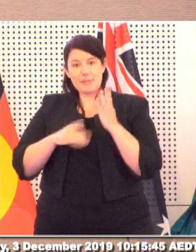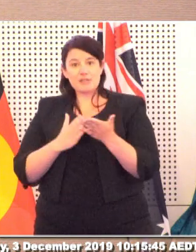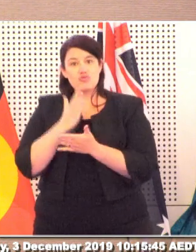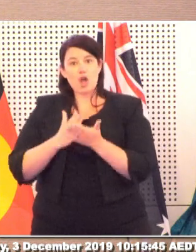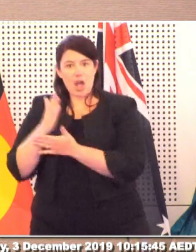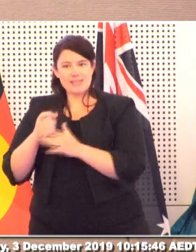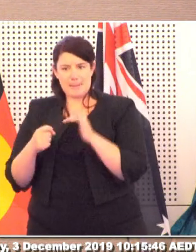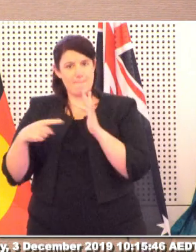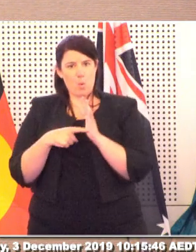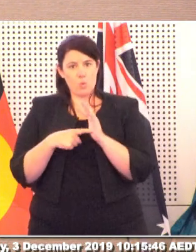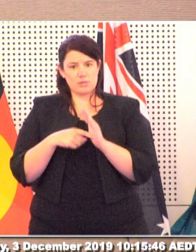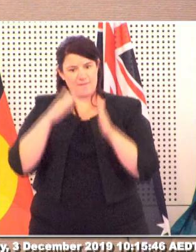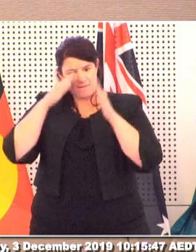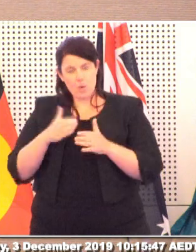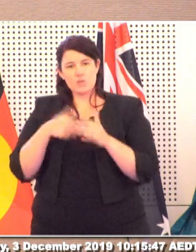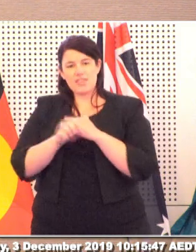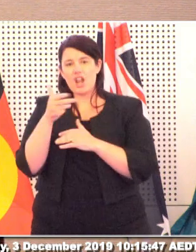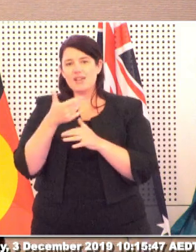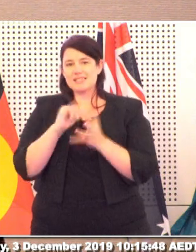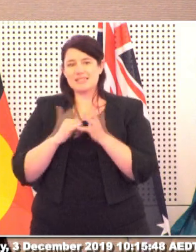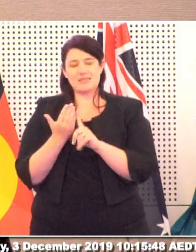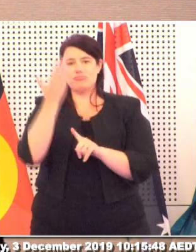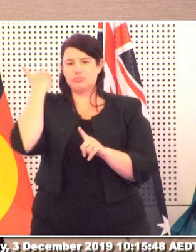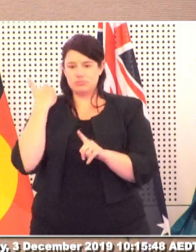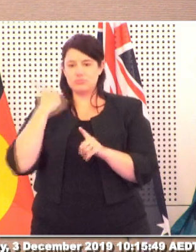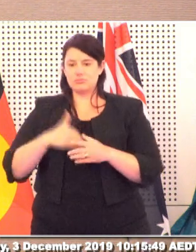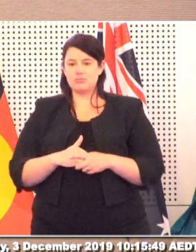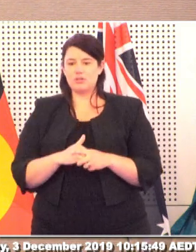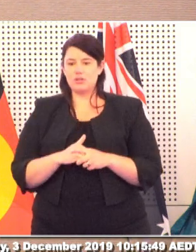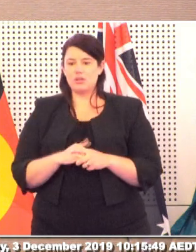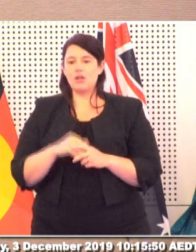rights movements in the 1960s was part of the – derived from the